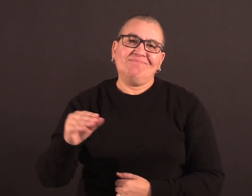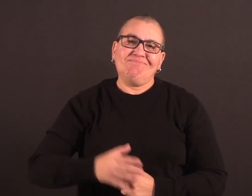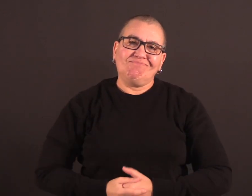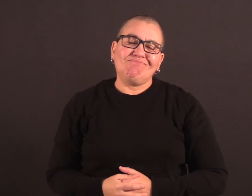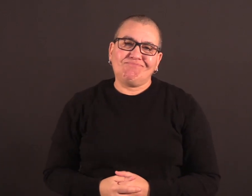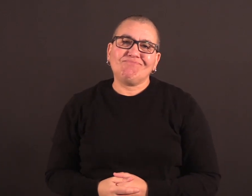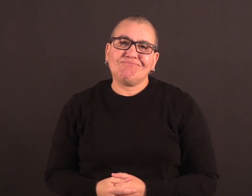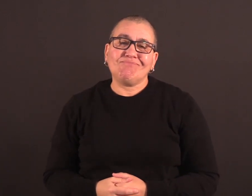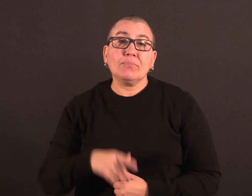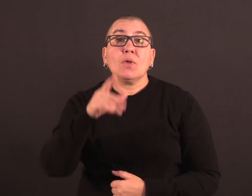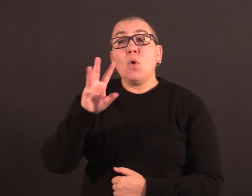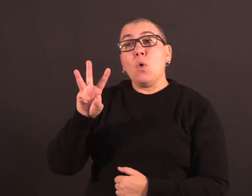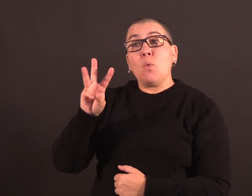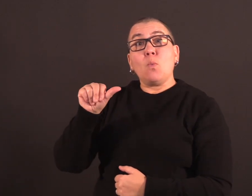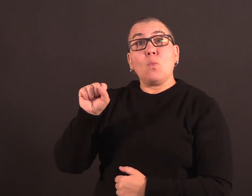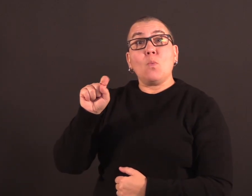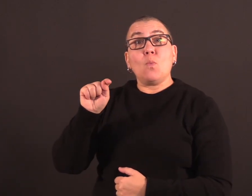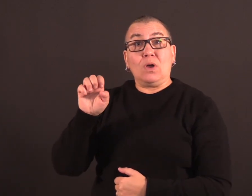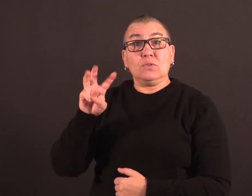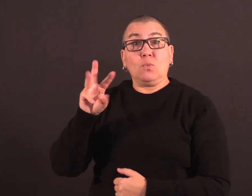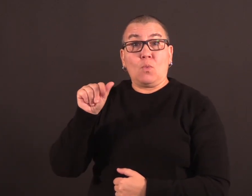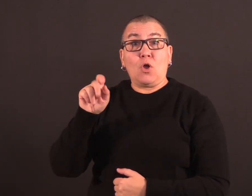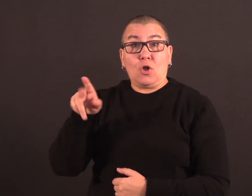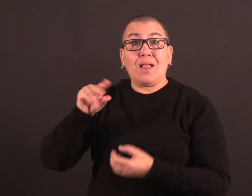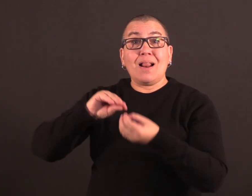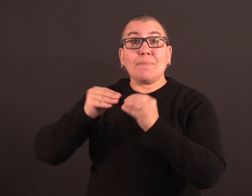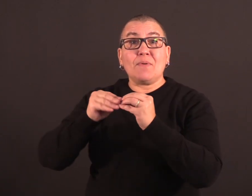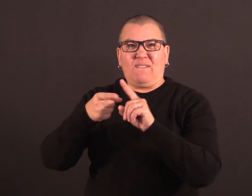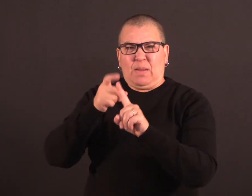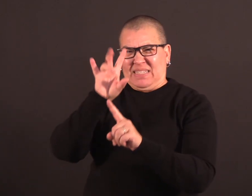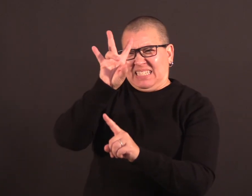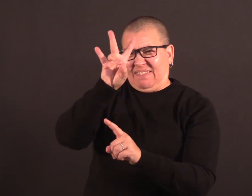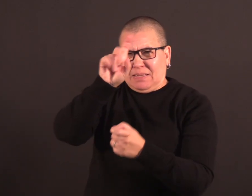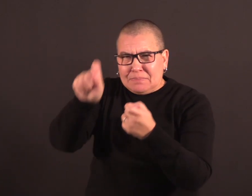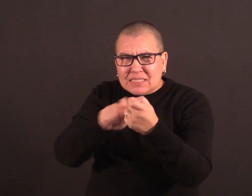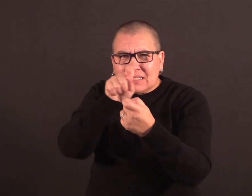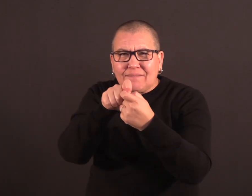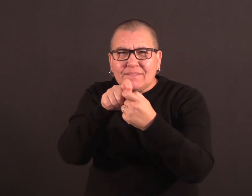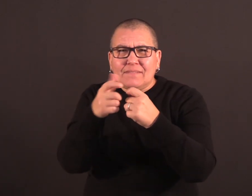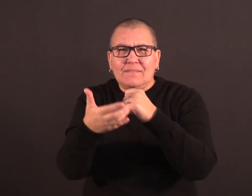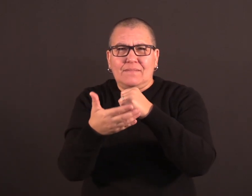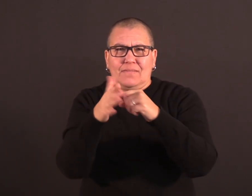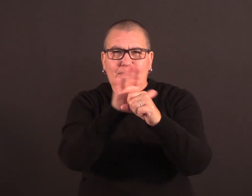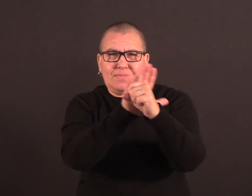remained relatively flat over the prior week. And the North West, South West and